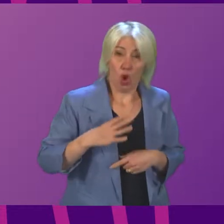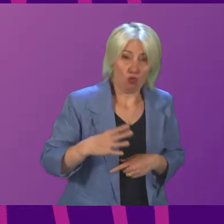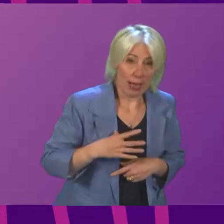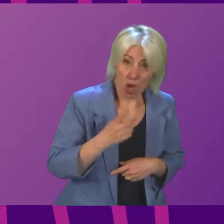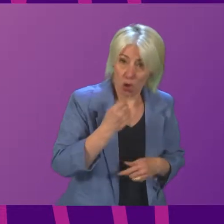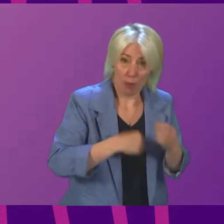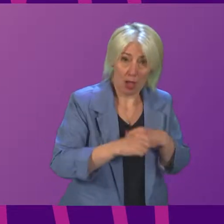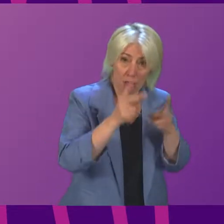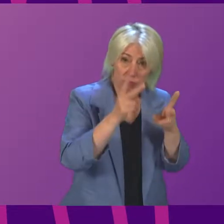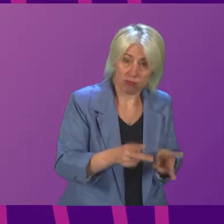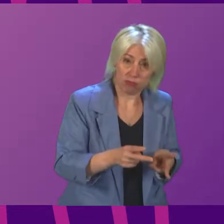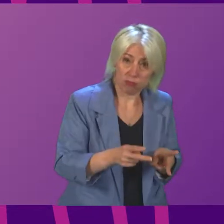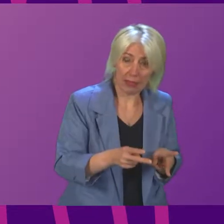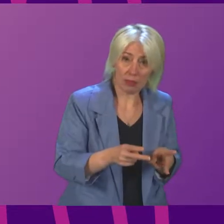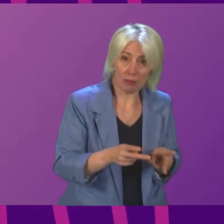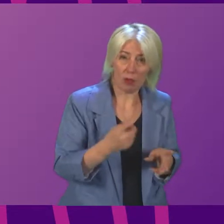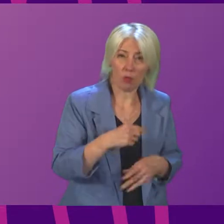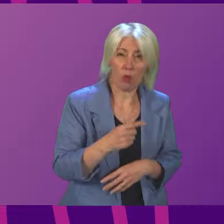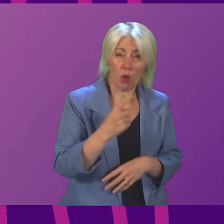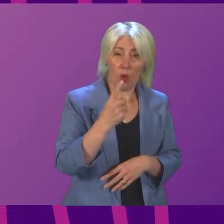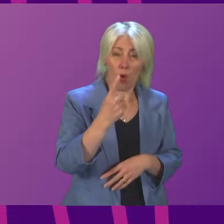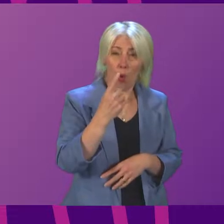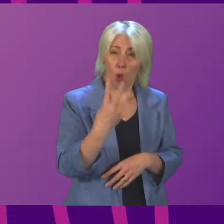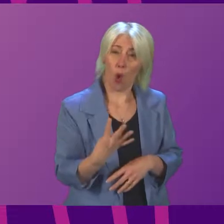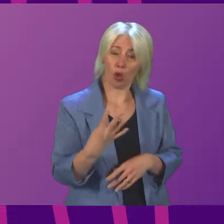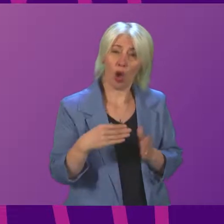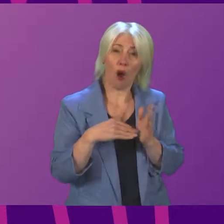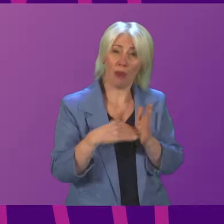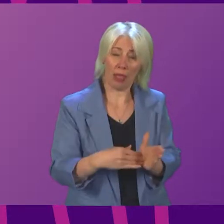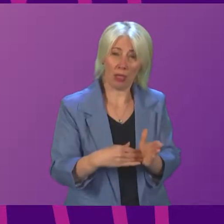This morning, we also learned that 250,000 operations have already been lost to the